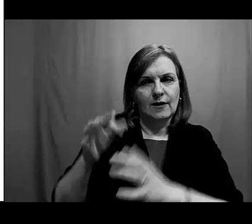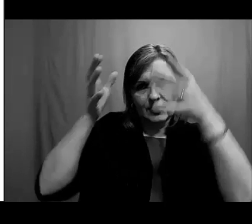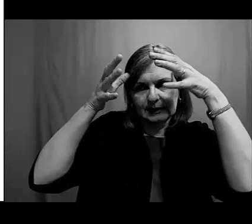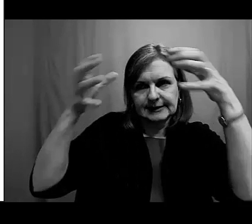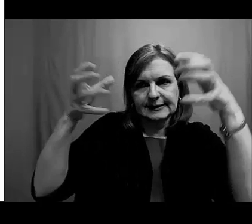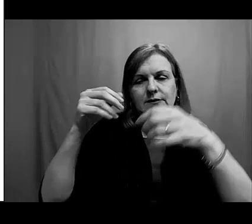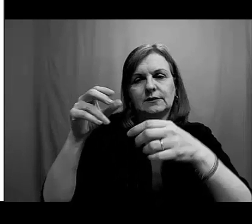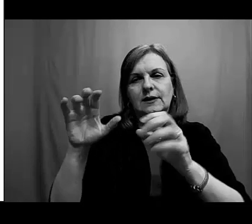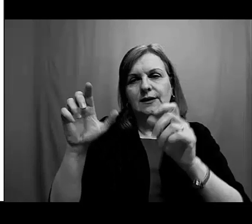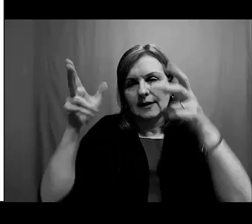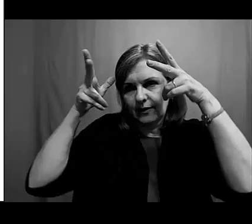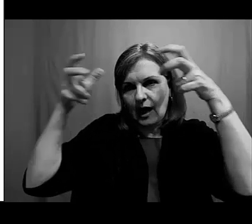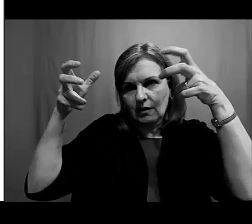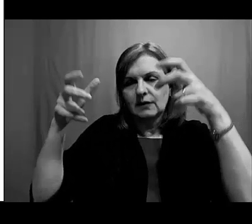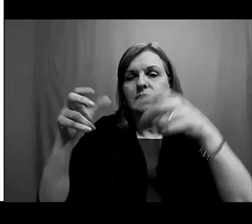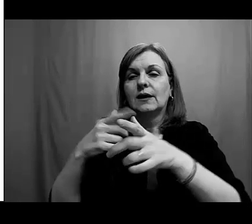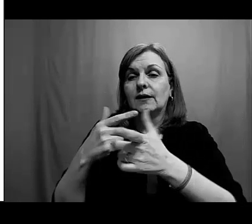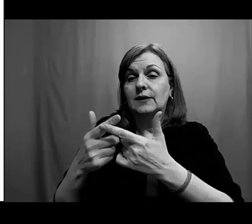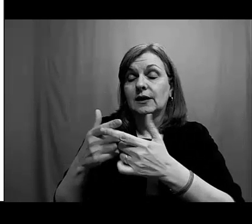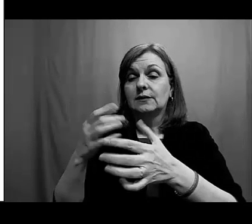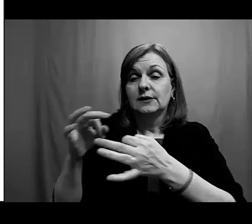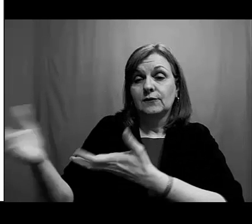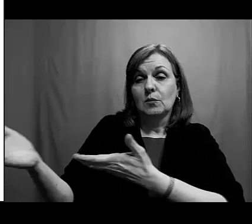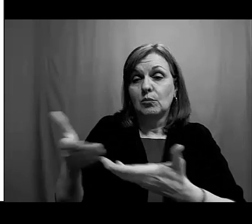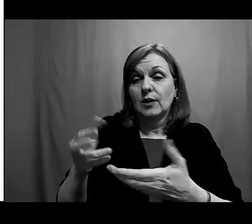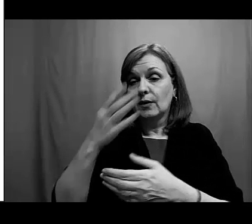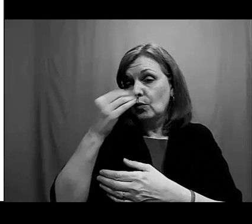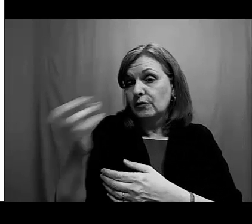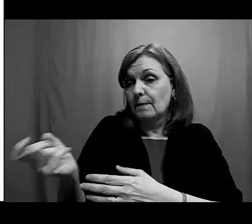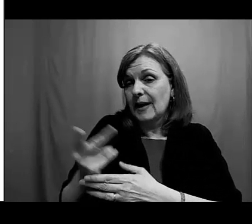wolves back to control deer populations and elk populations